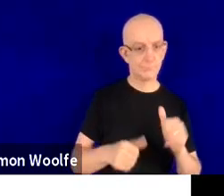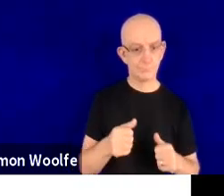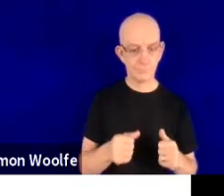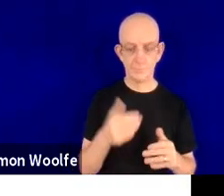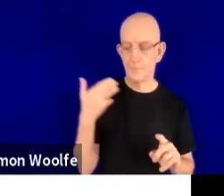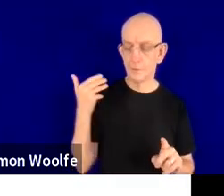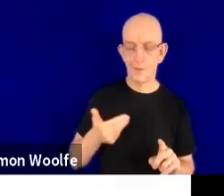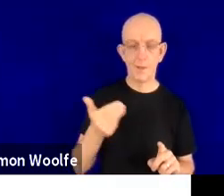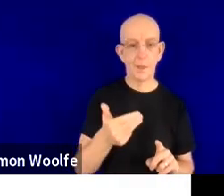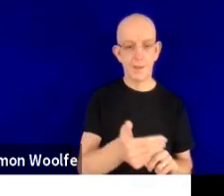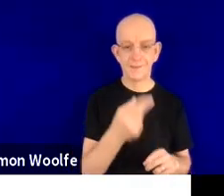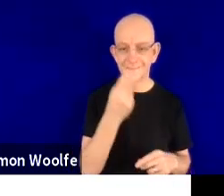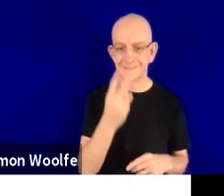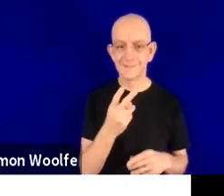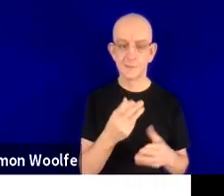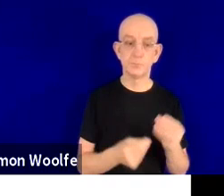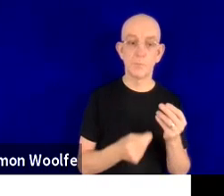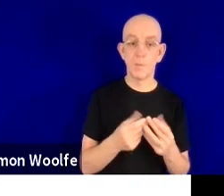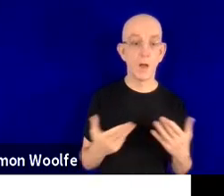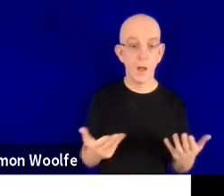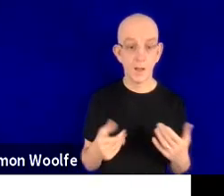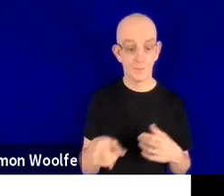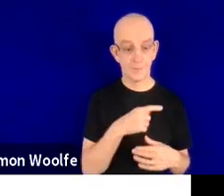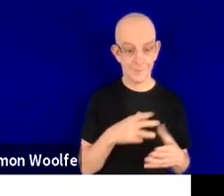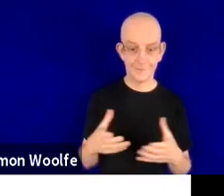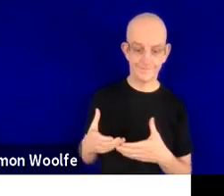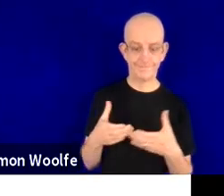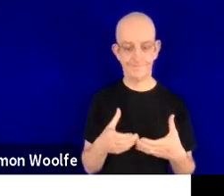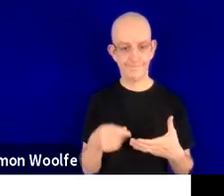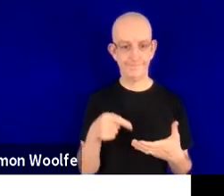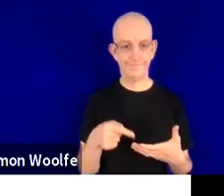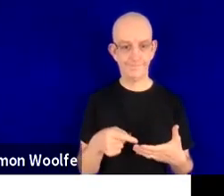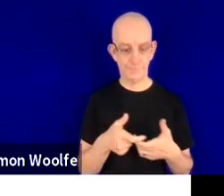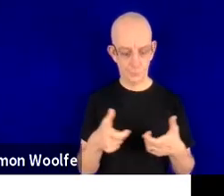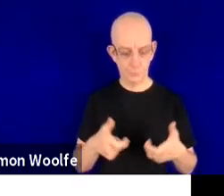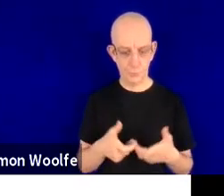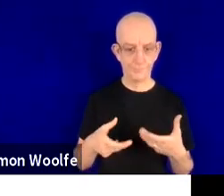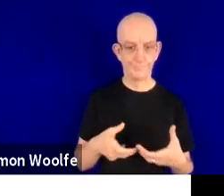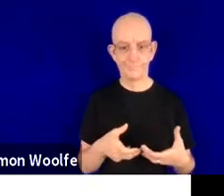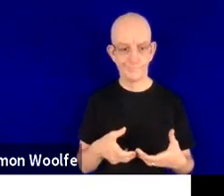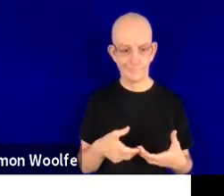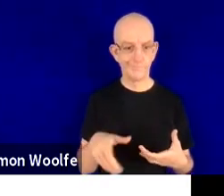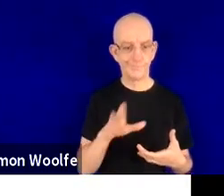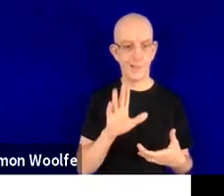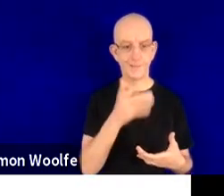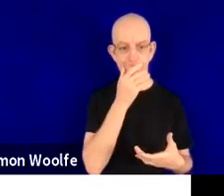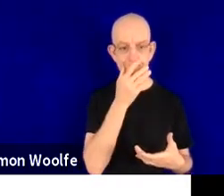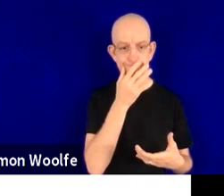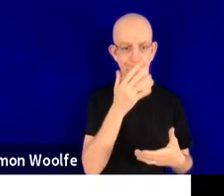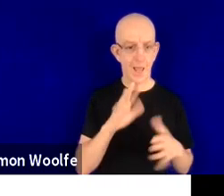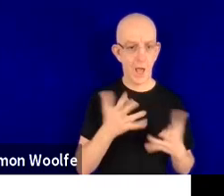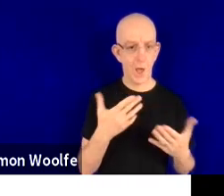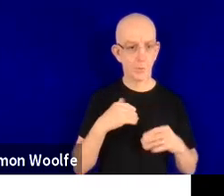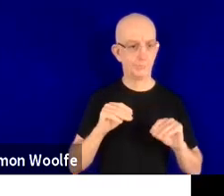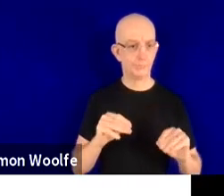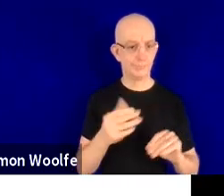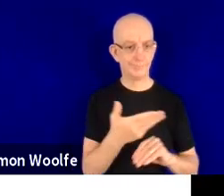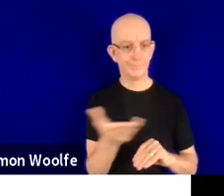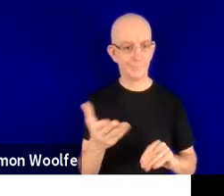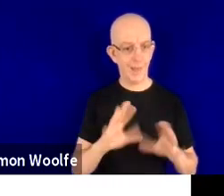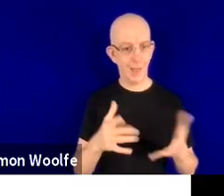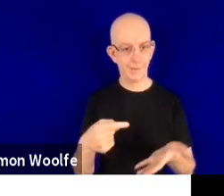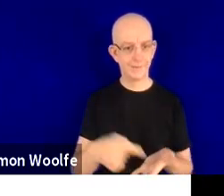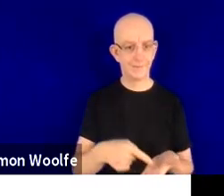to use the tool rather than building the tool with the people that will use it in mind. And that's really a very important thing